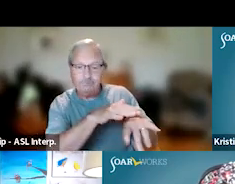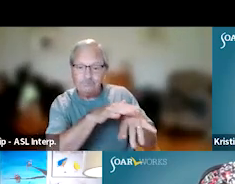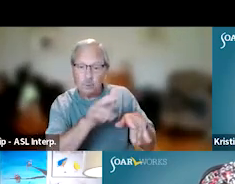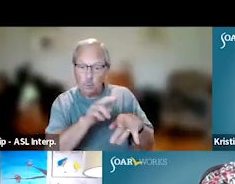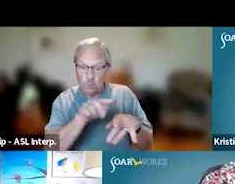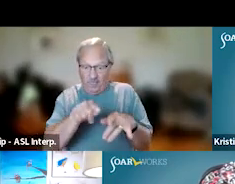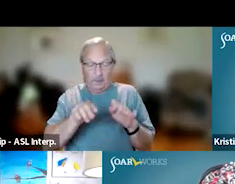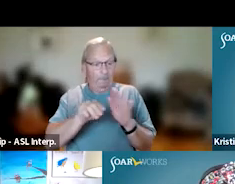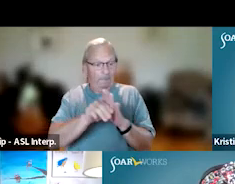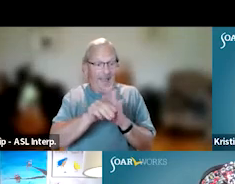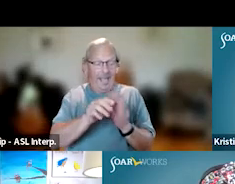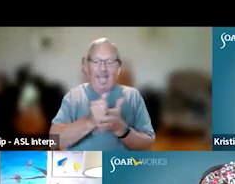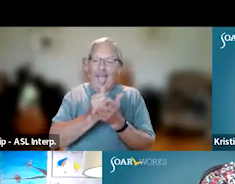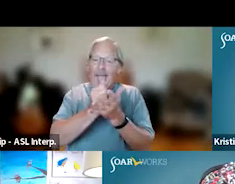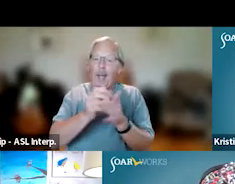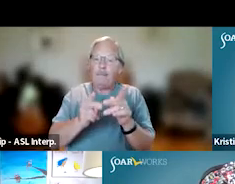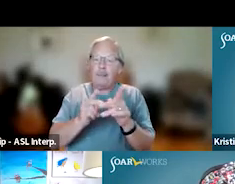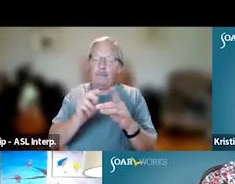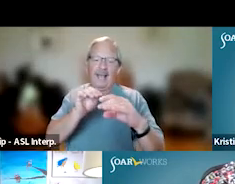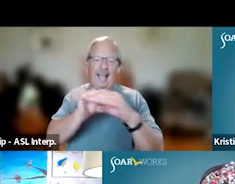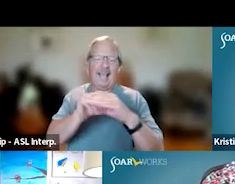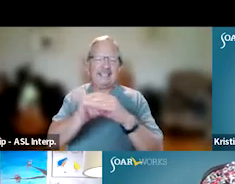to help people access benefits quickly.